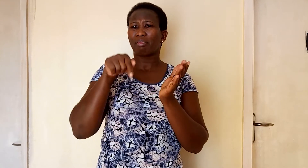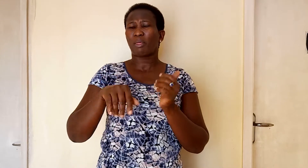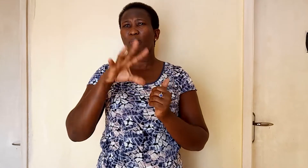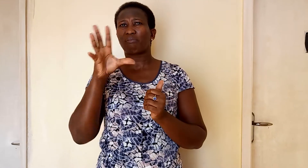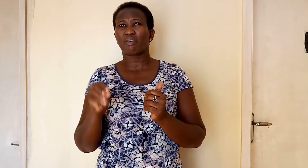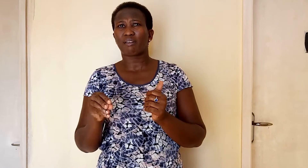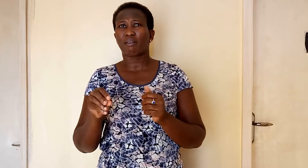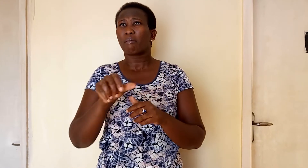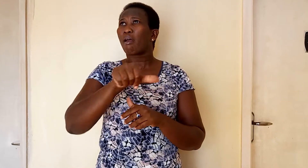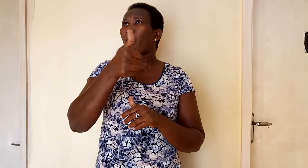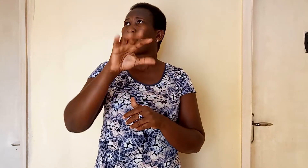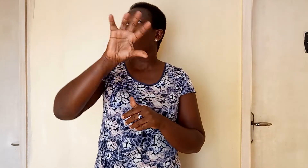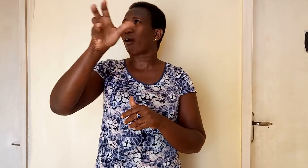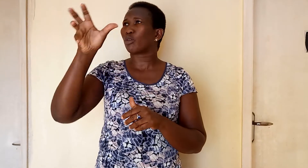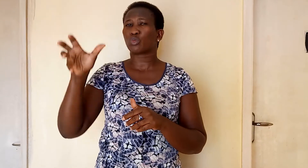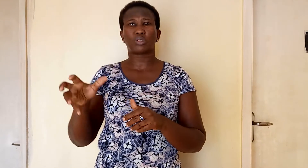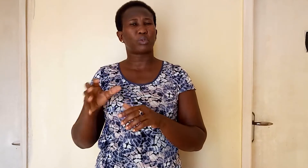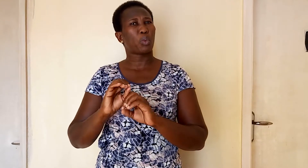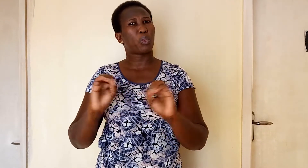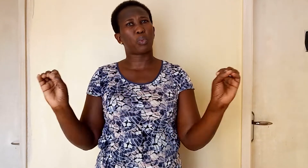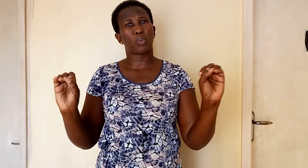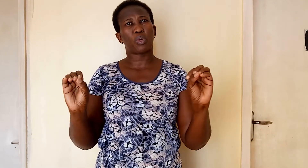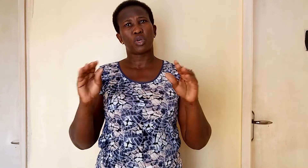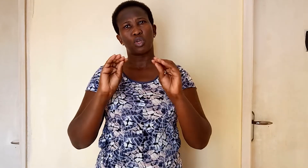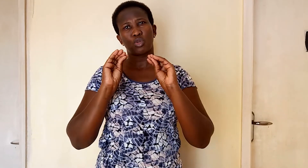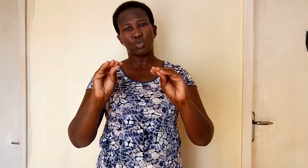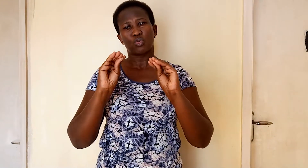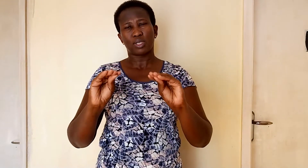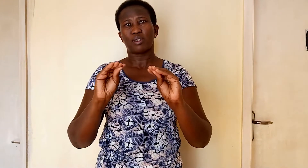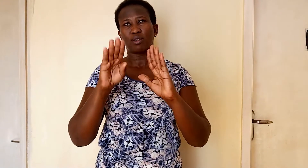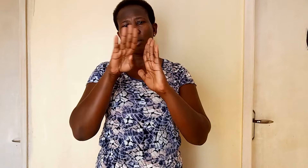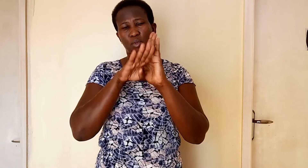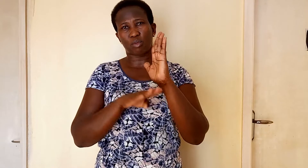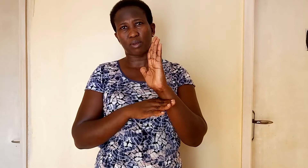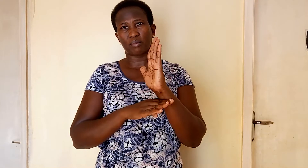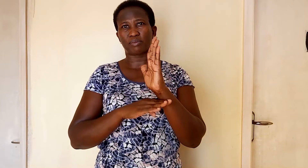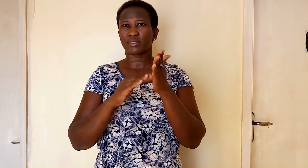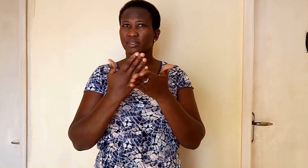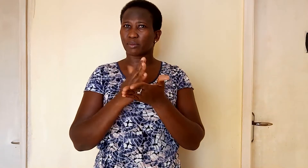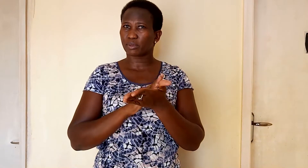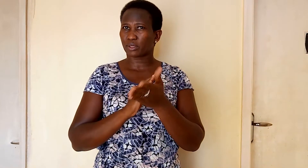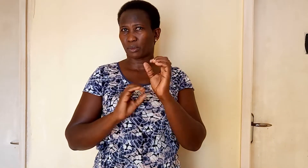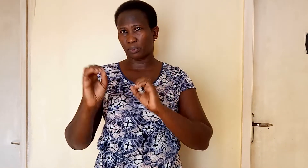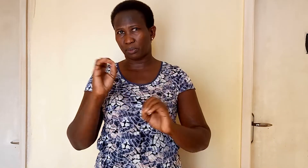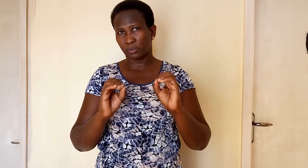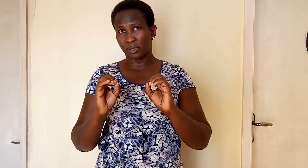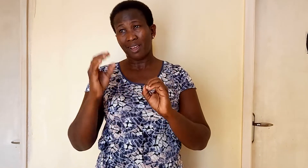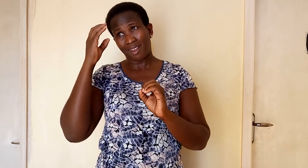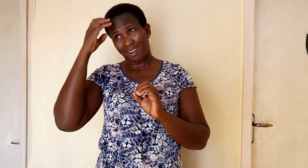in Uganda, in Africa, and surrounding countries.